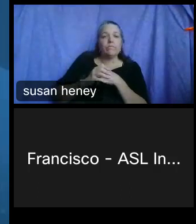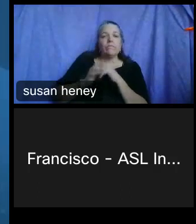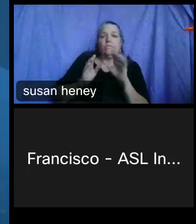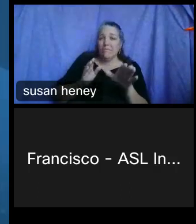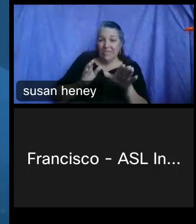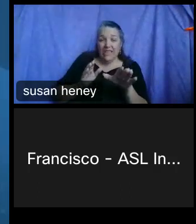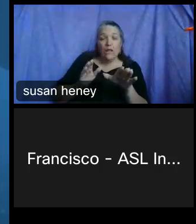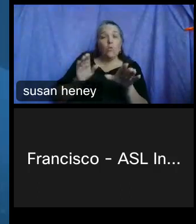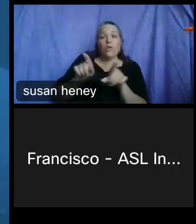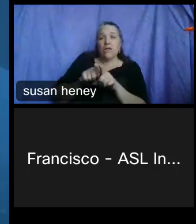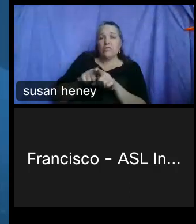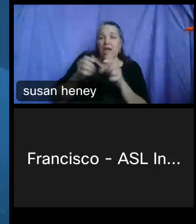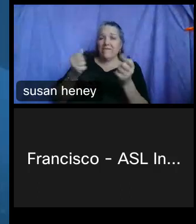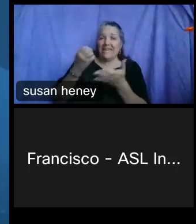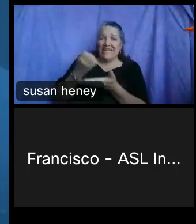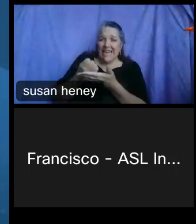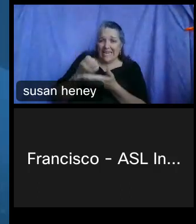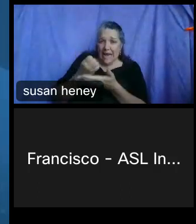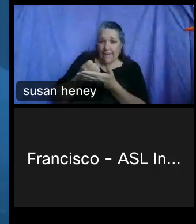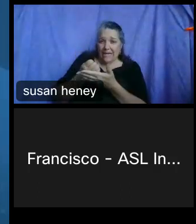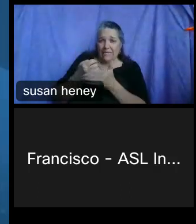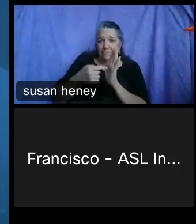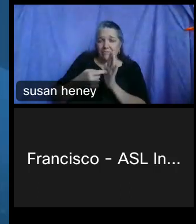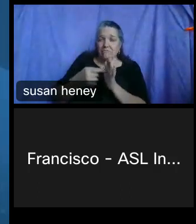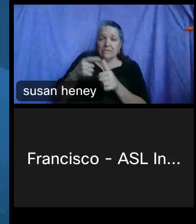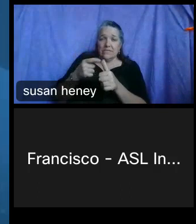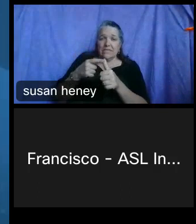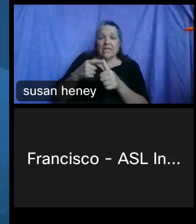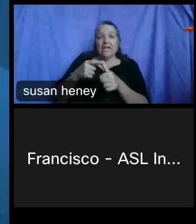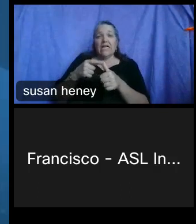such as the consumer price index, unemployment rates, housing and construction starts,